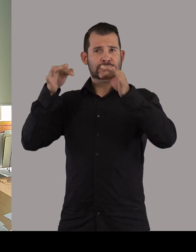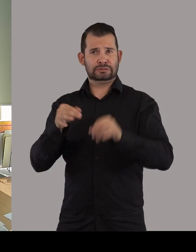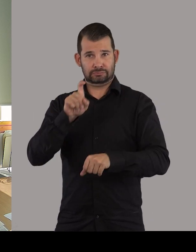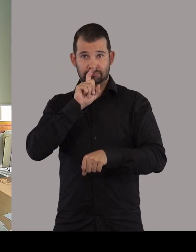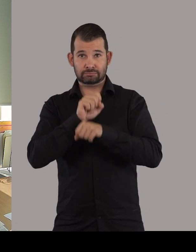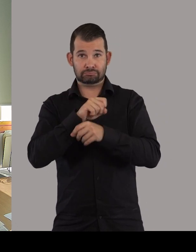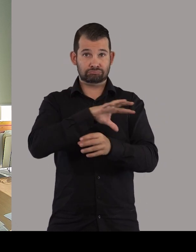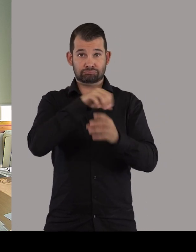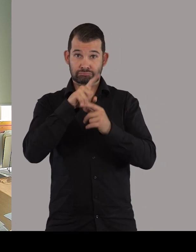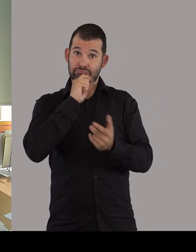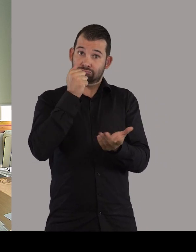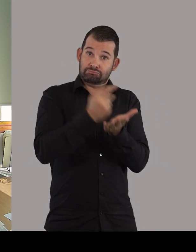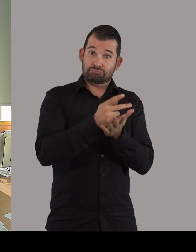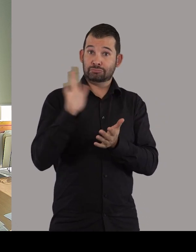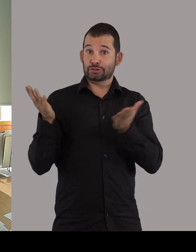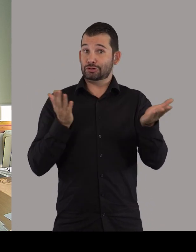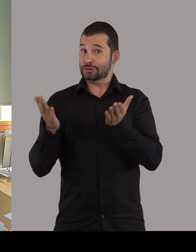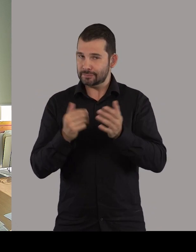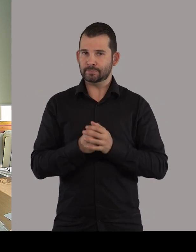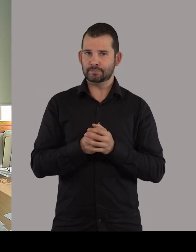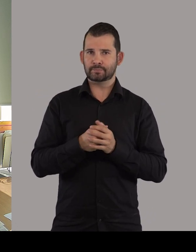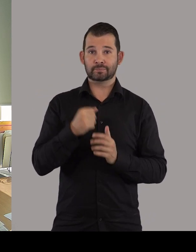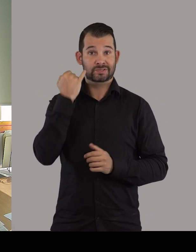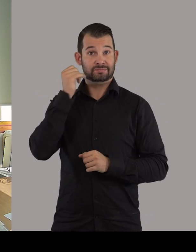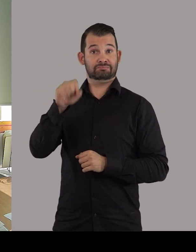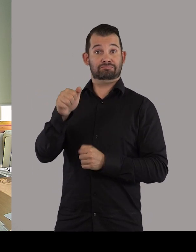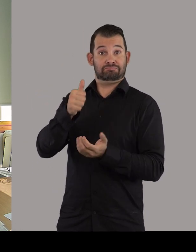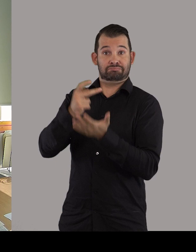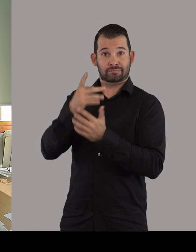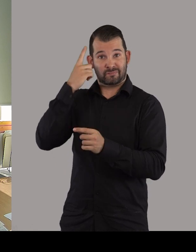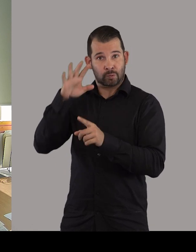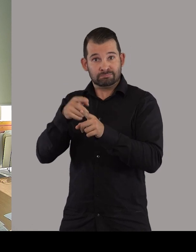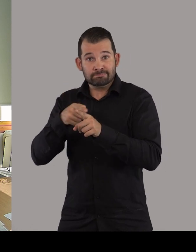you are eligible for services. If you are eligible for specialized services,